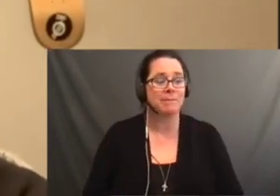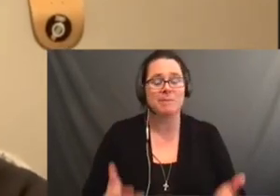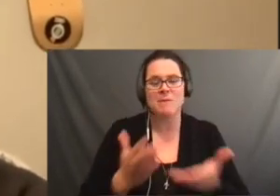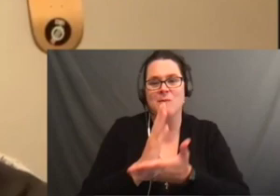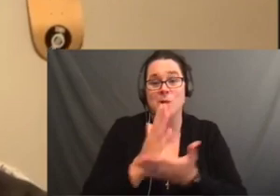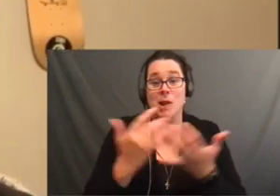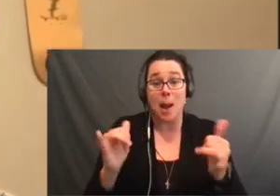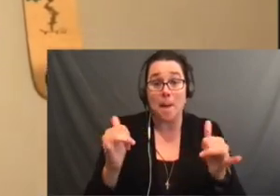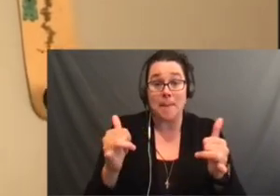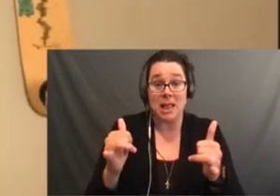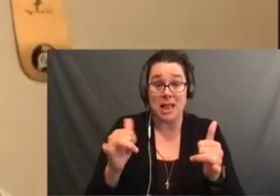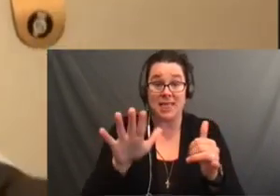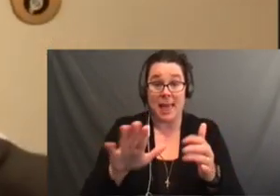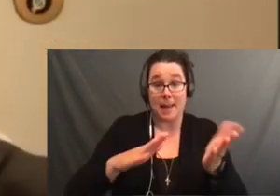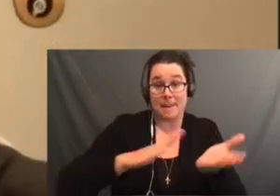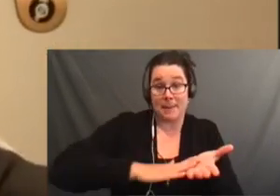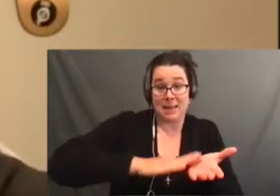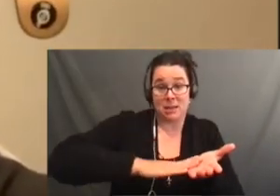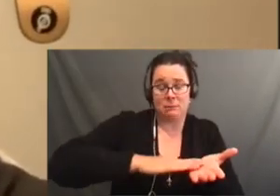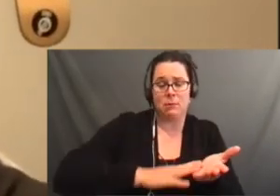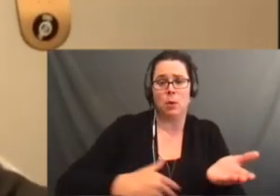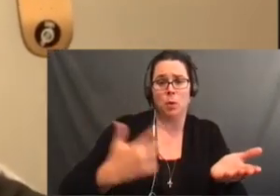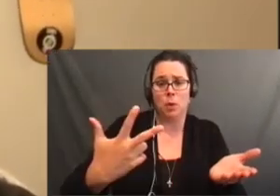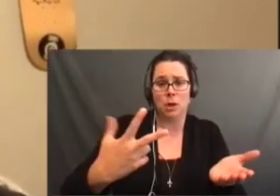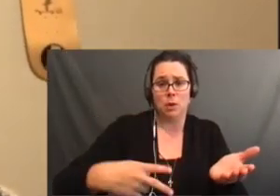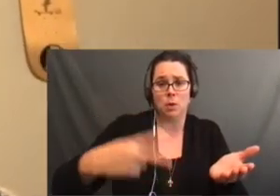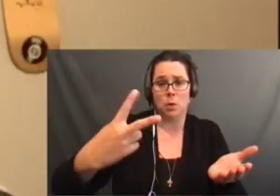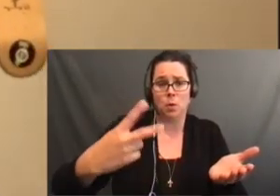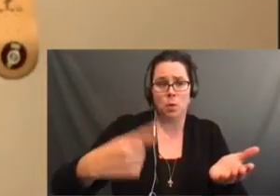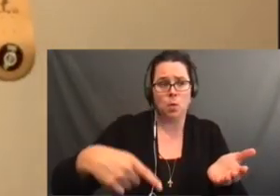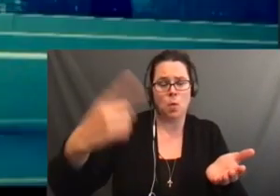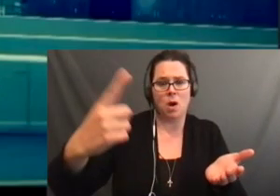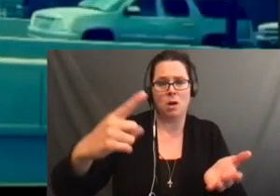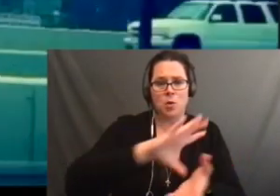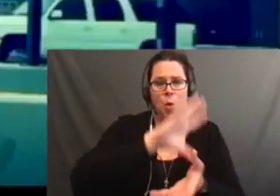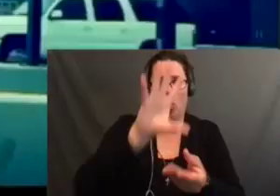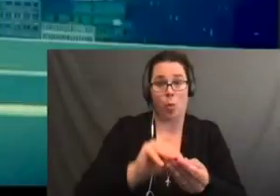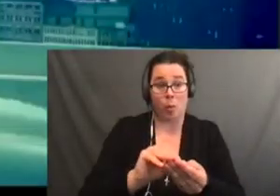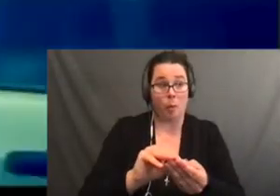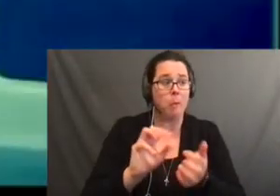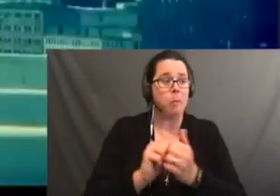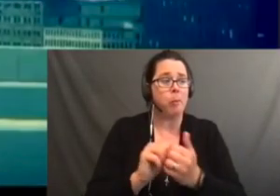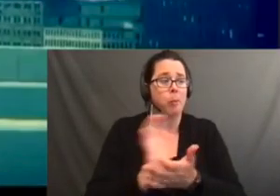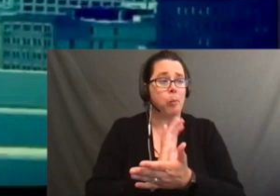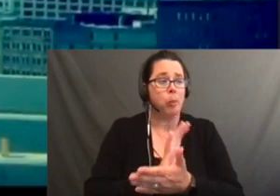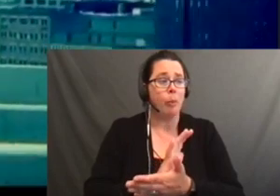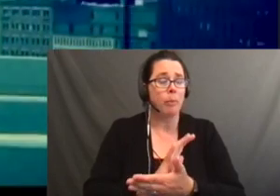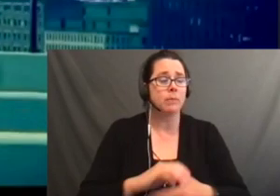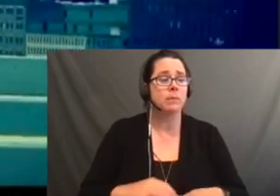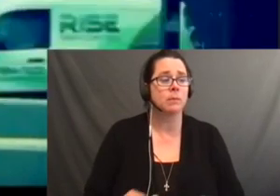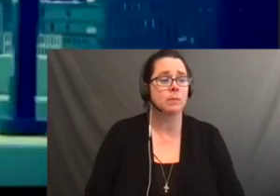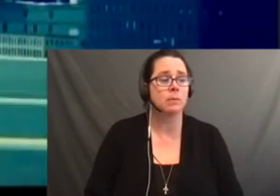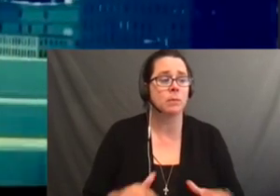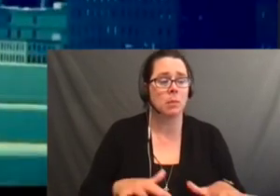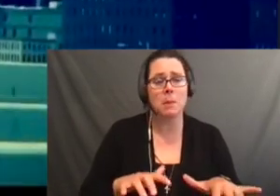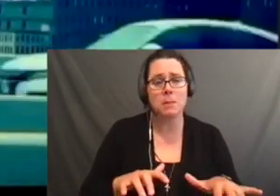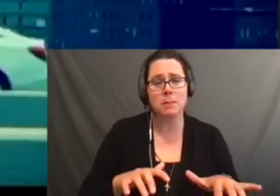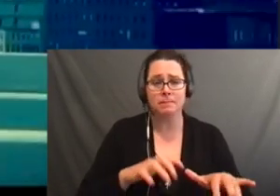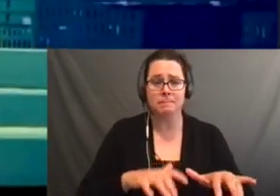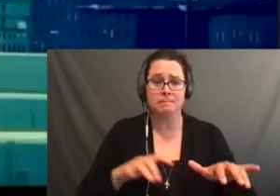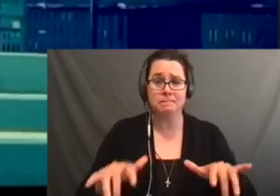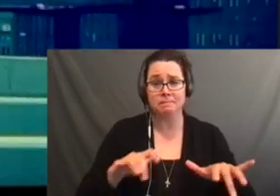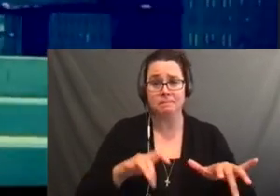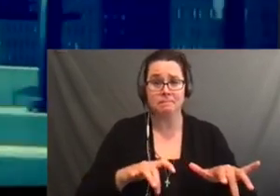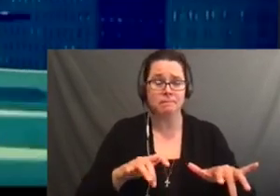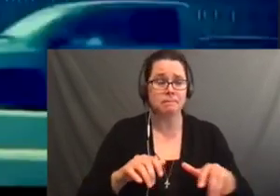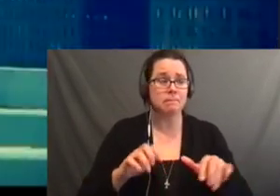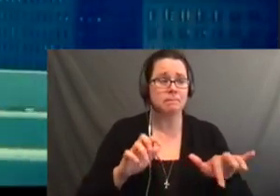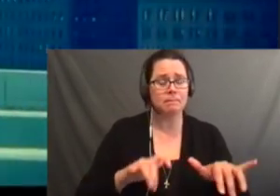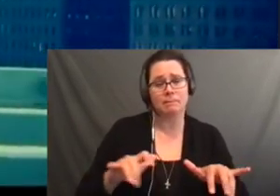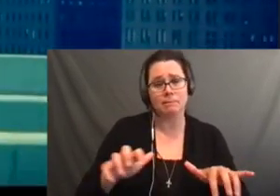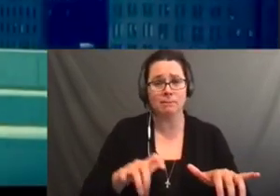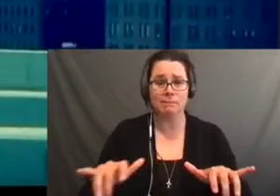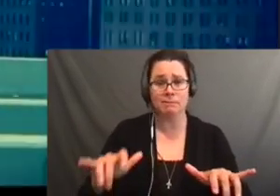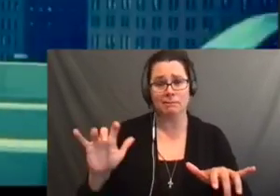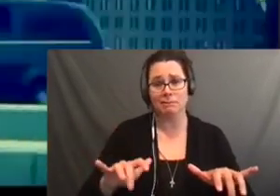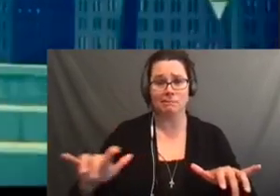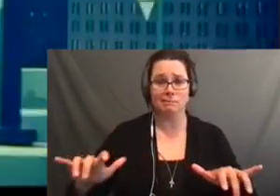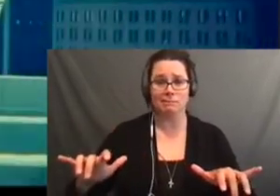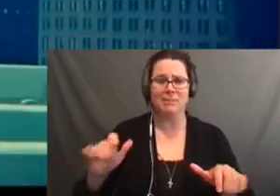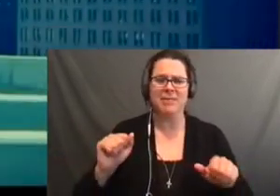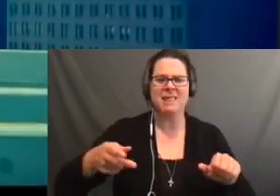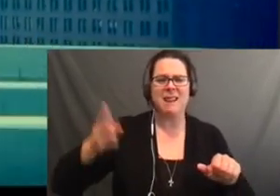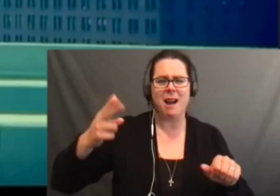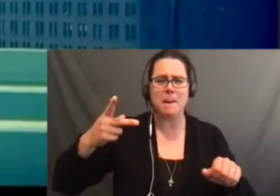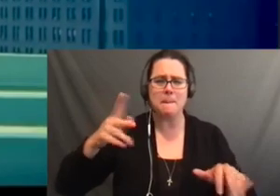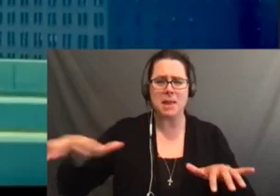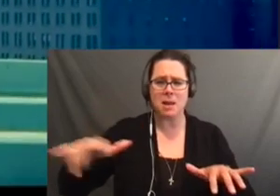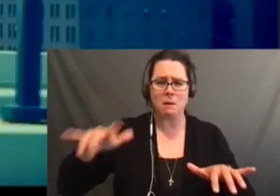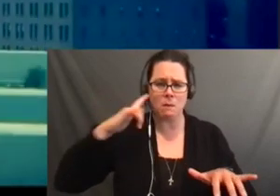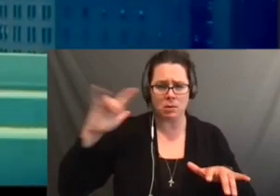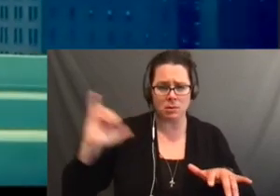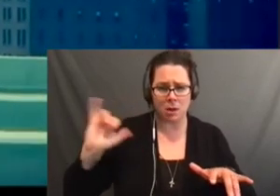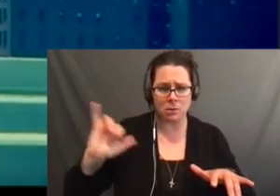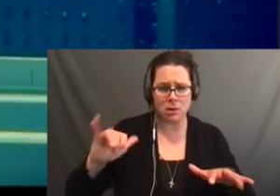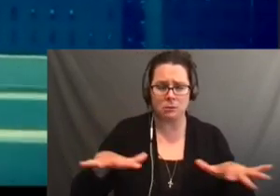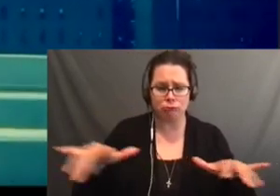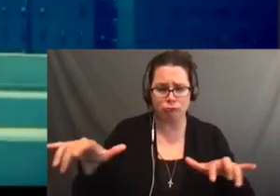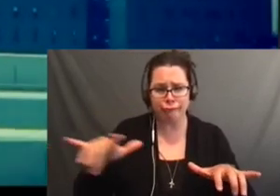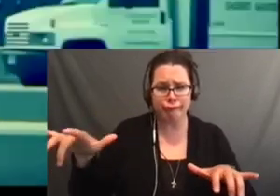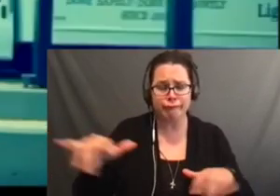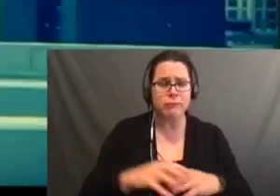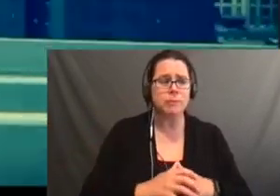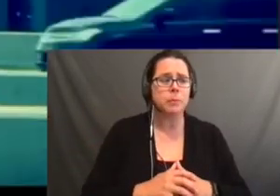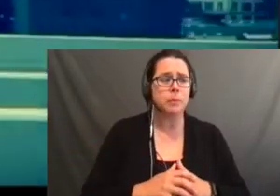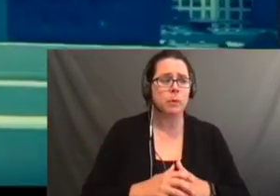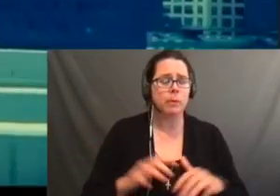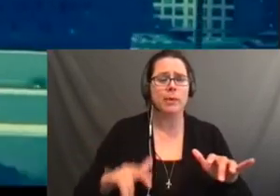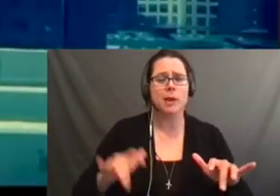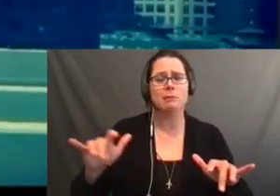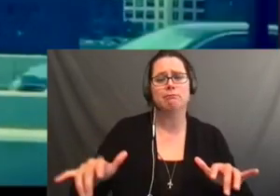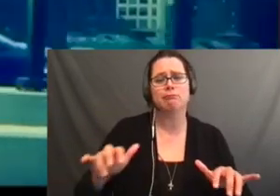Just tell us where you're from, if you're in school, what grade you're in.